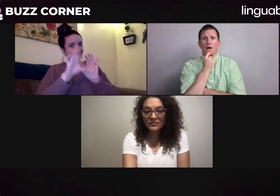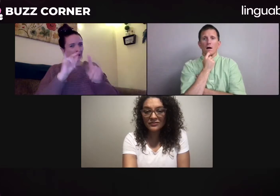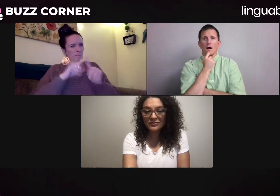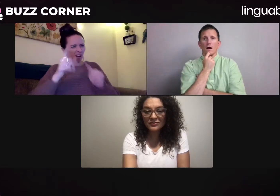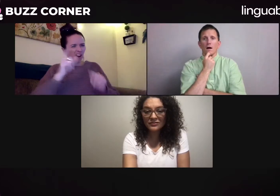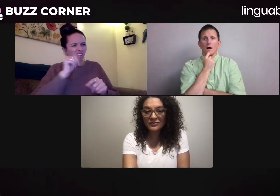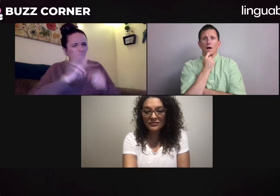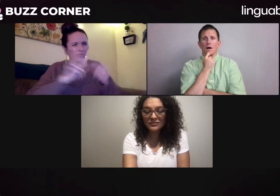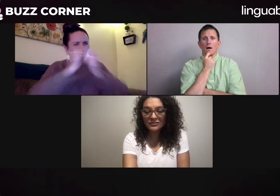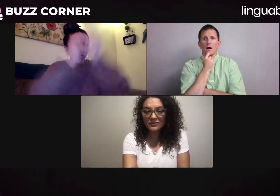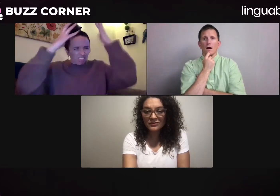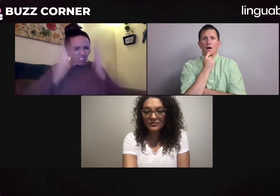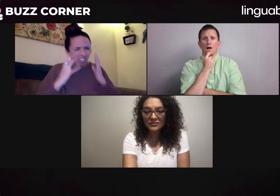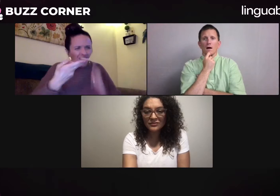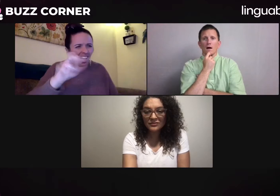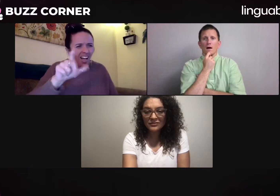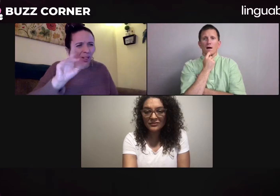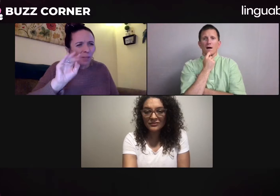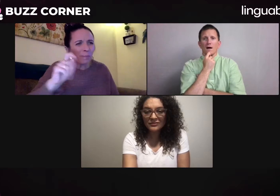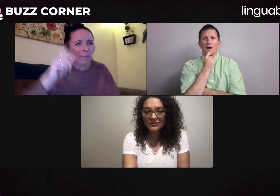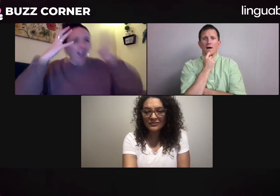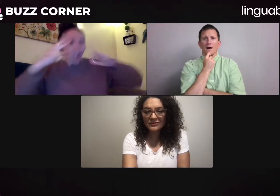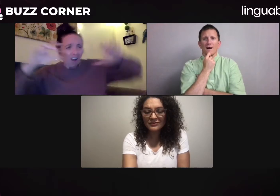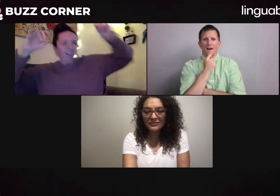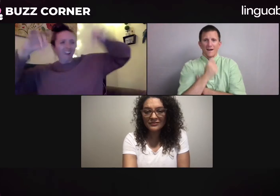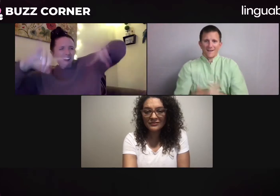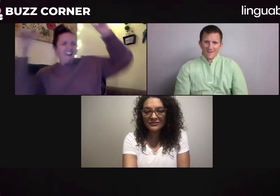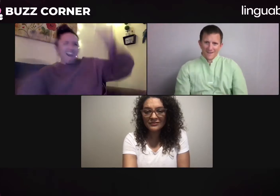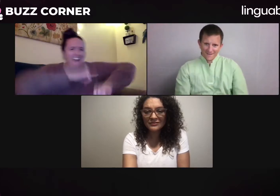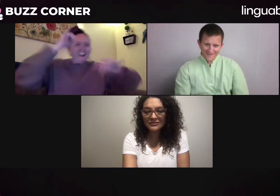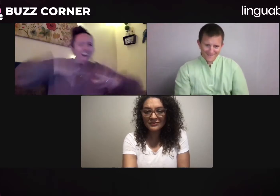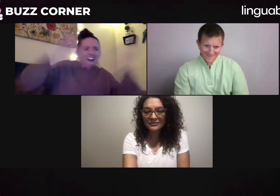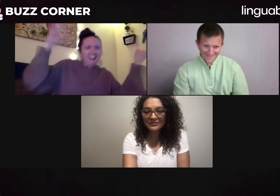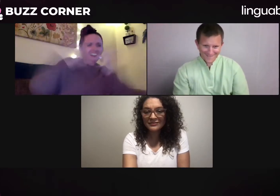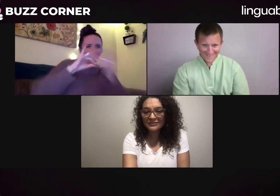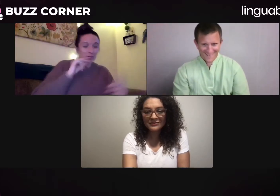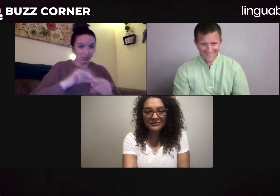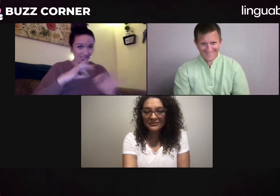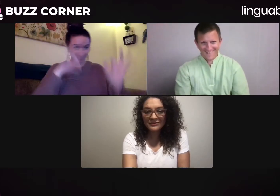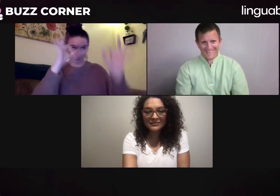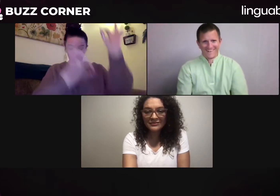then they switched it around so that there was a deaf person there who was sort of copy signing.